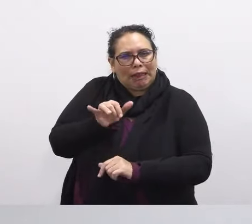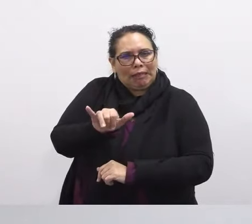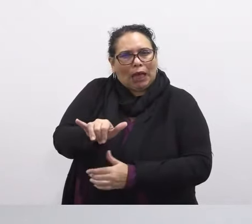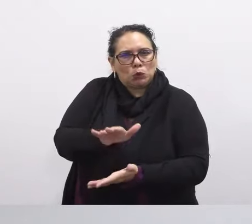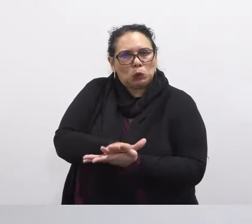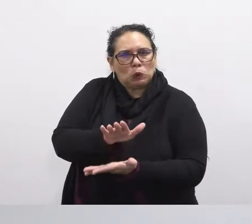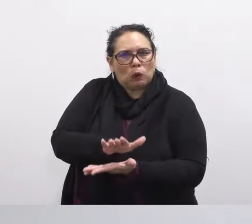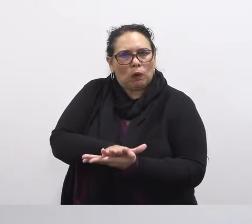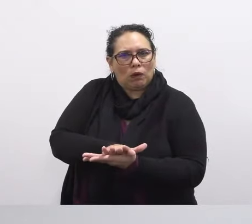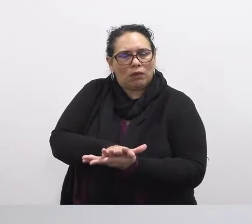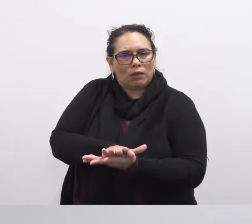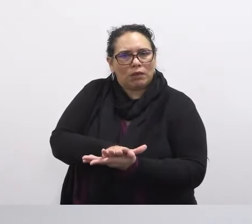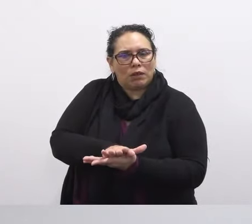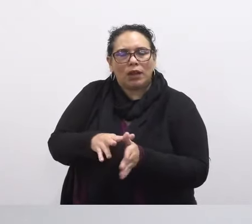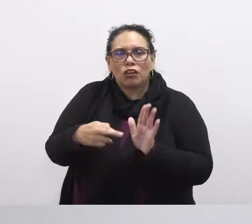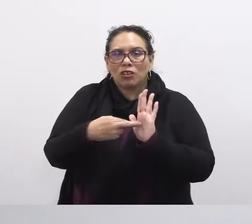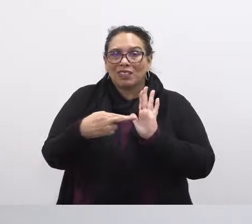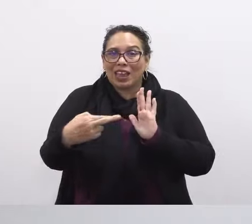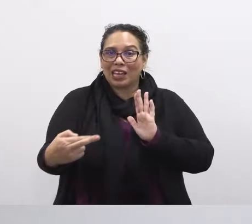but also as a reflection of a product of place